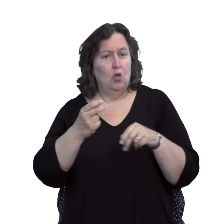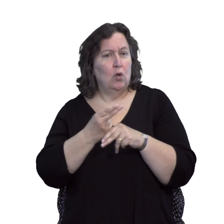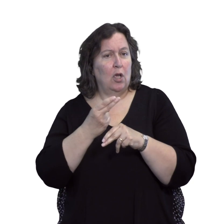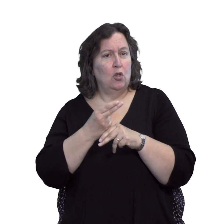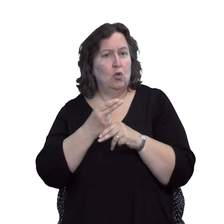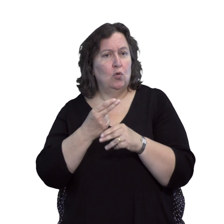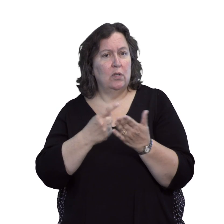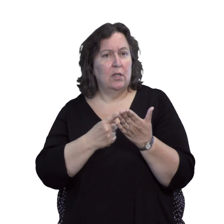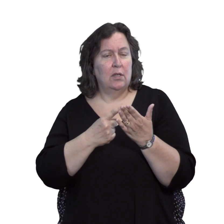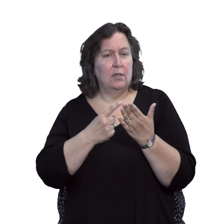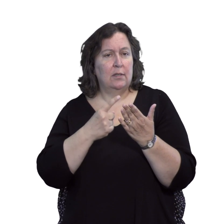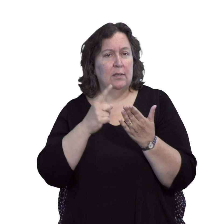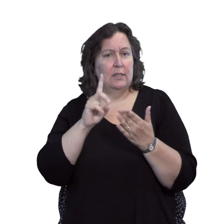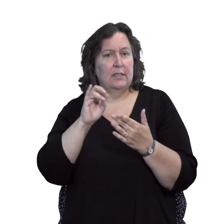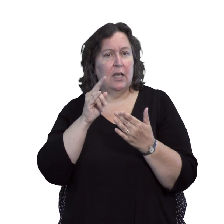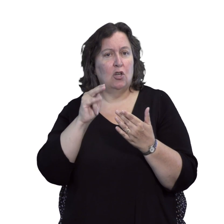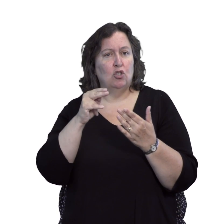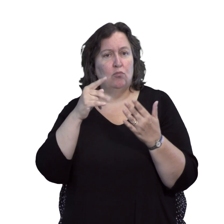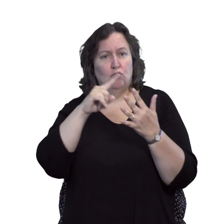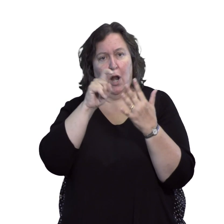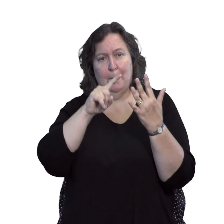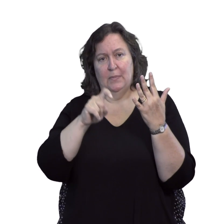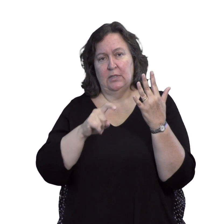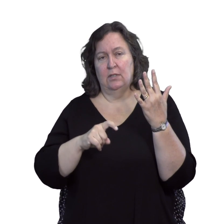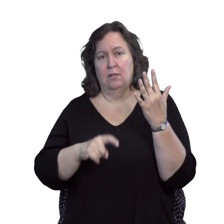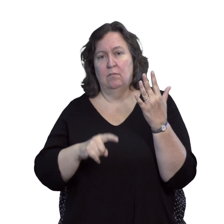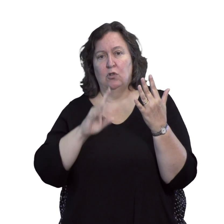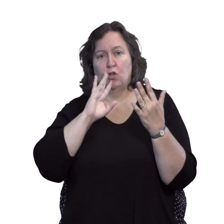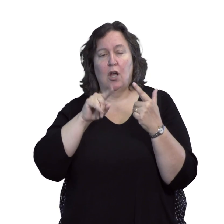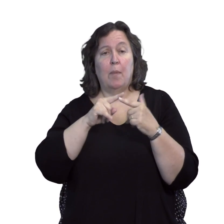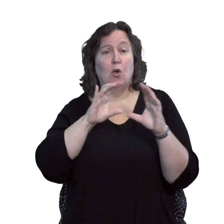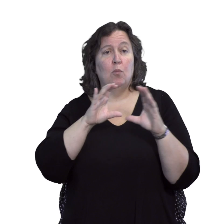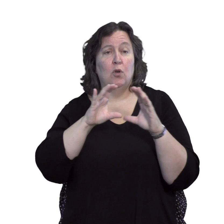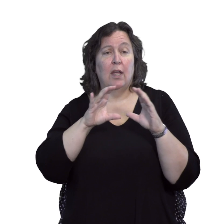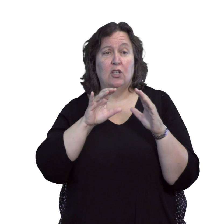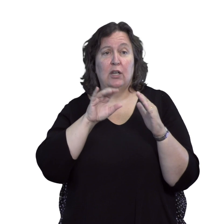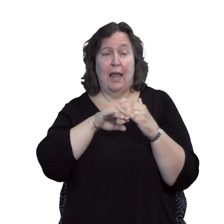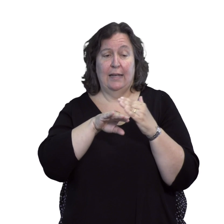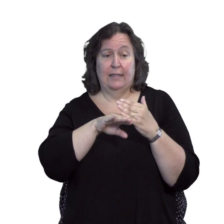the communication access and language of instruction that the student is currently using